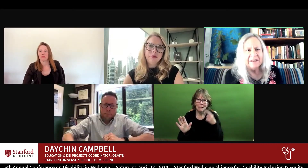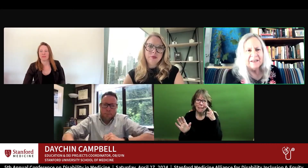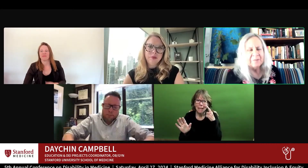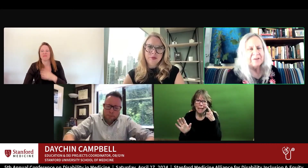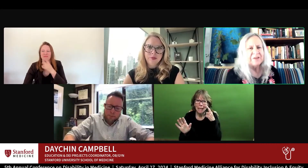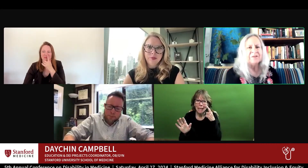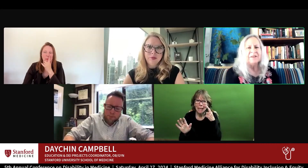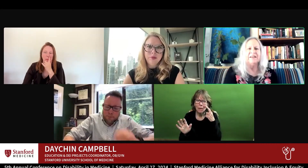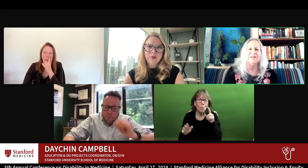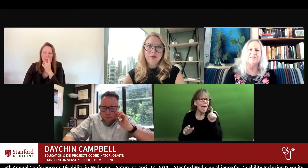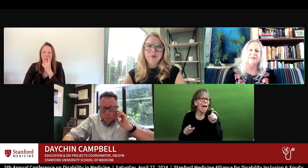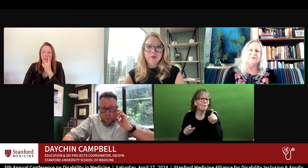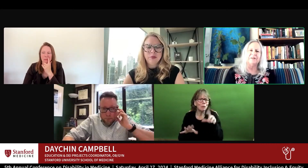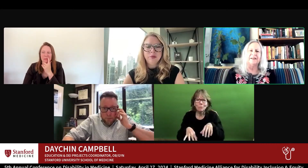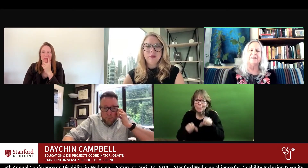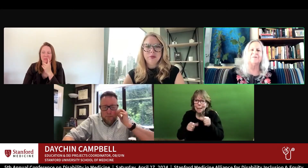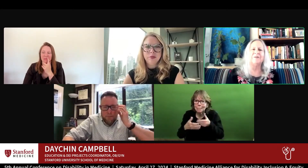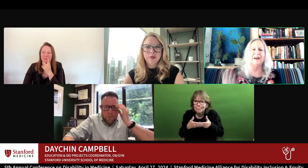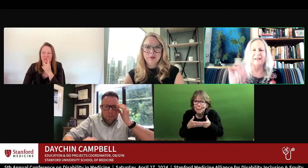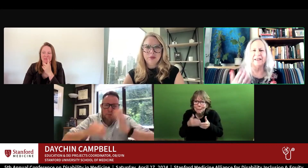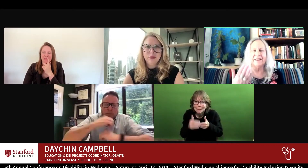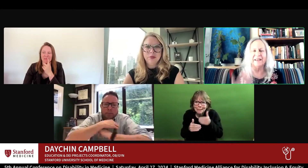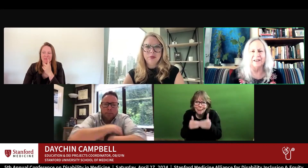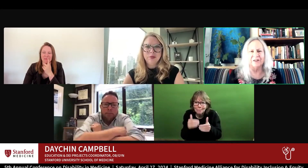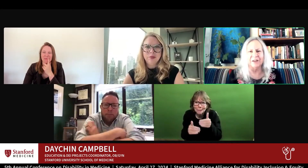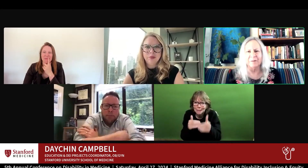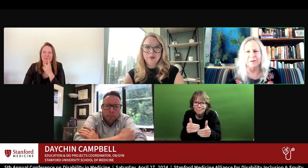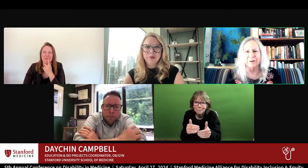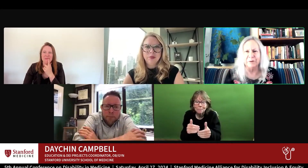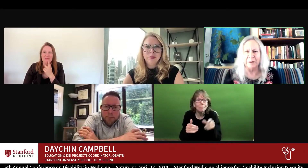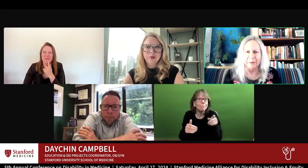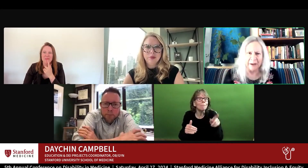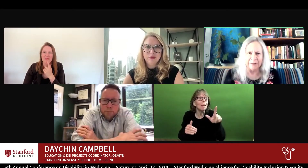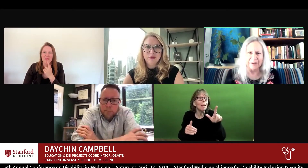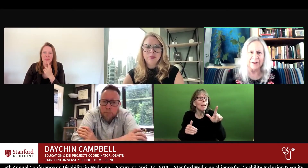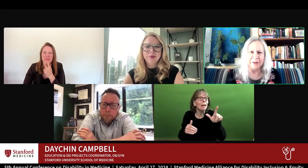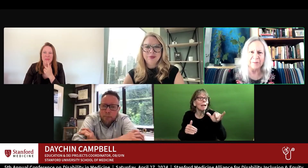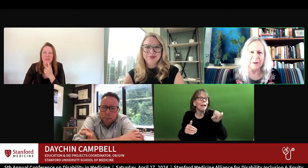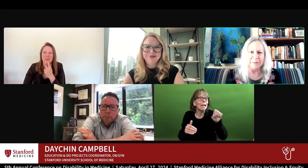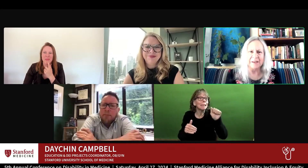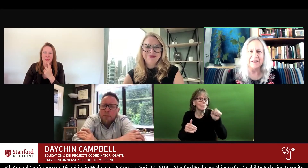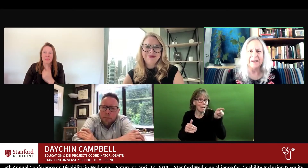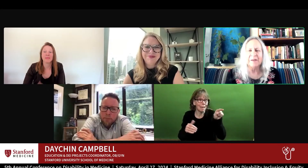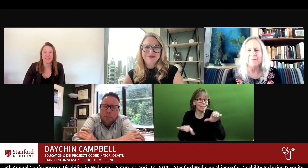steps to lead to. We've had Lisa actually come and do grand rounds in our department.